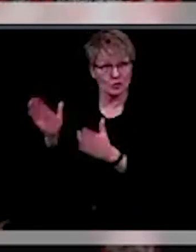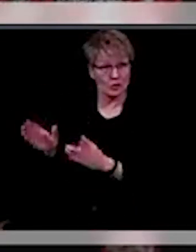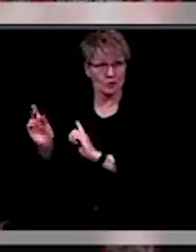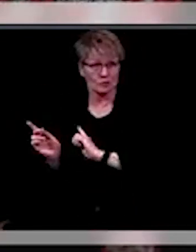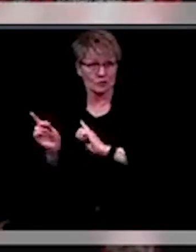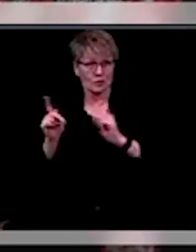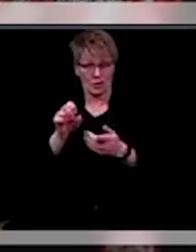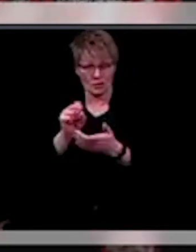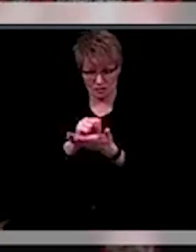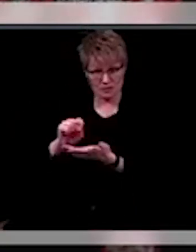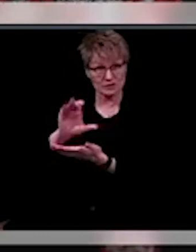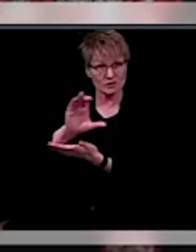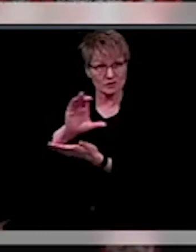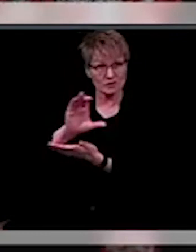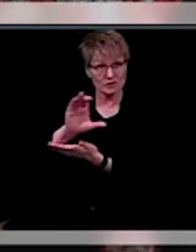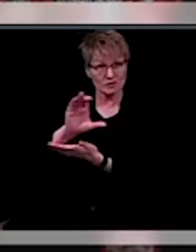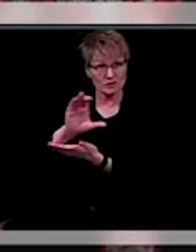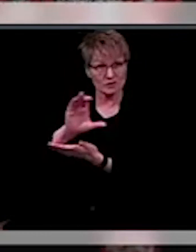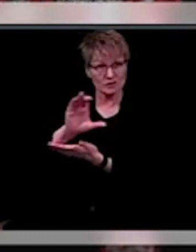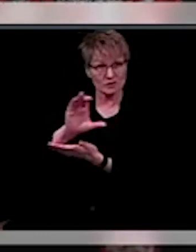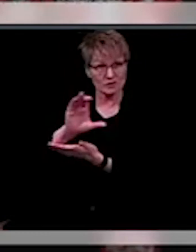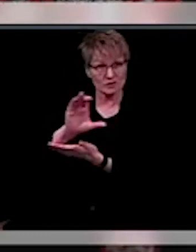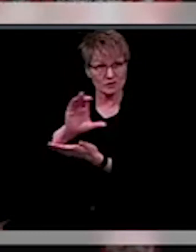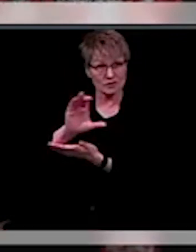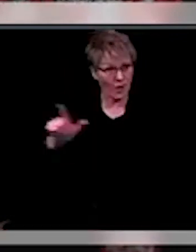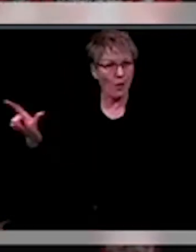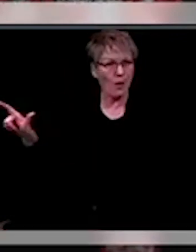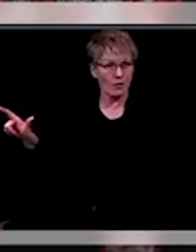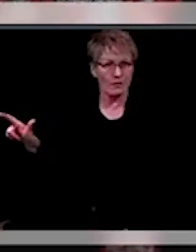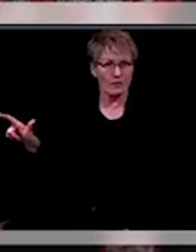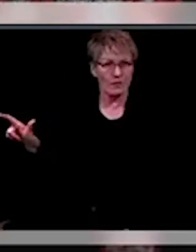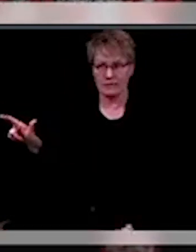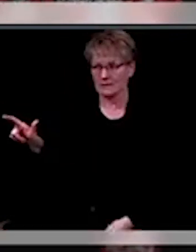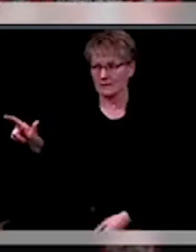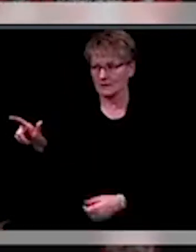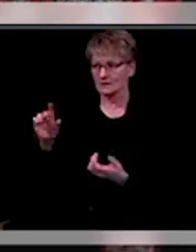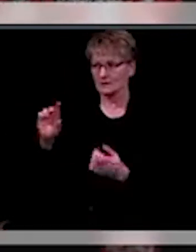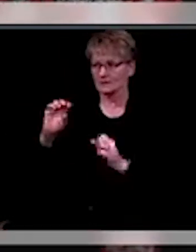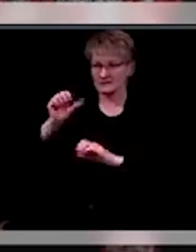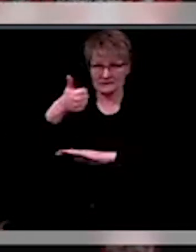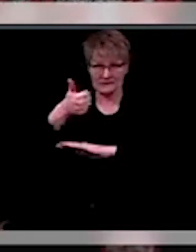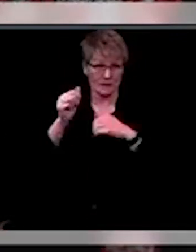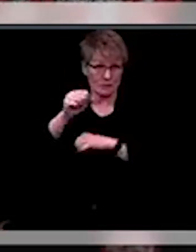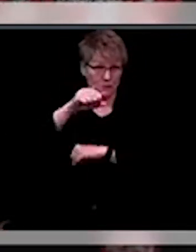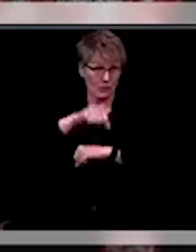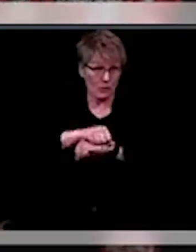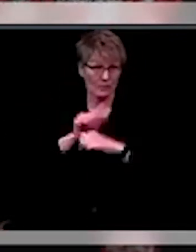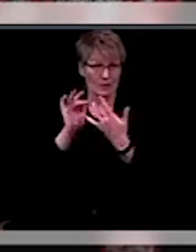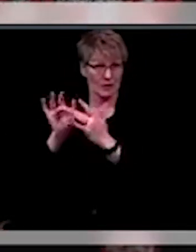College through the appointment system online to get those tests which is gonna help everyone.